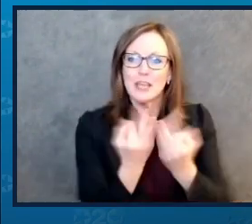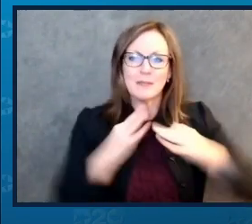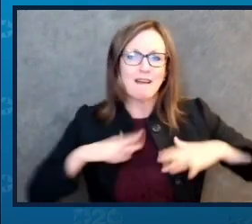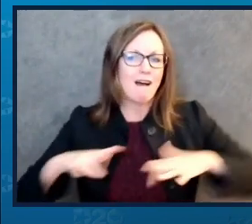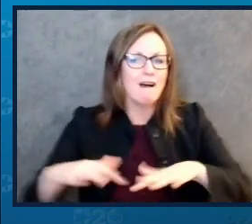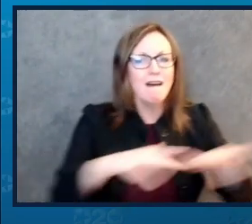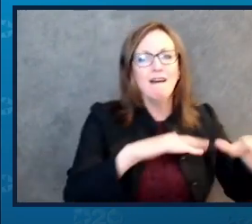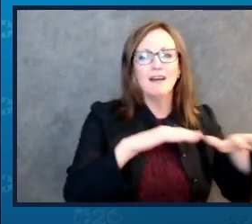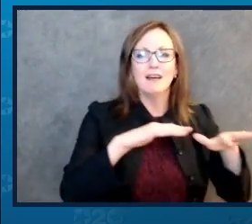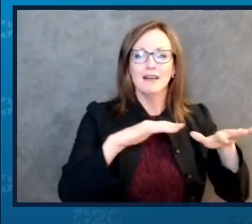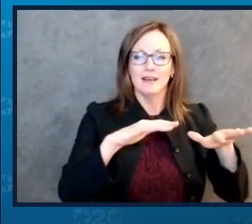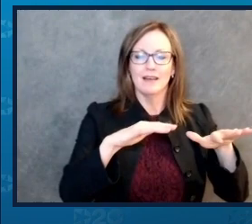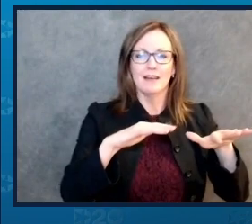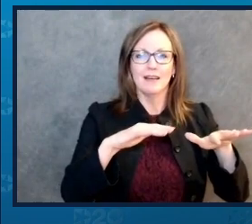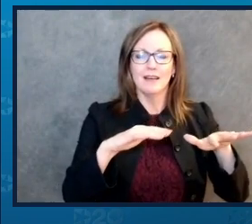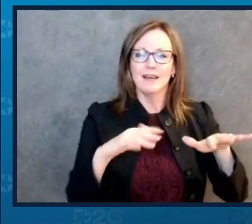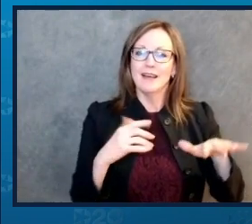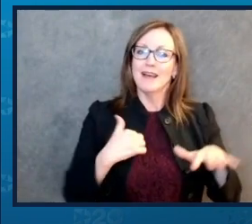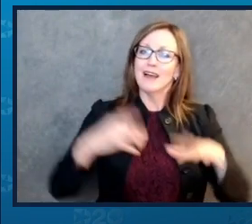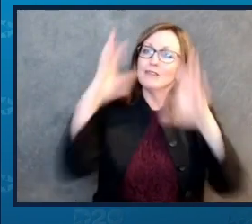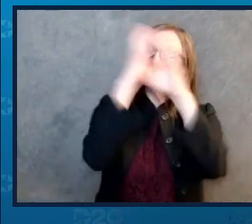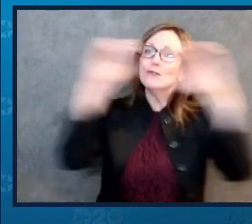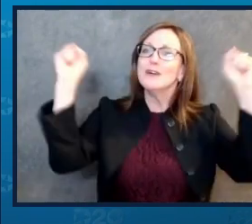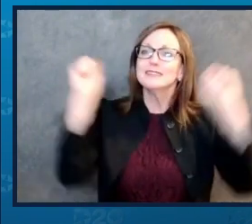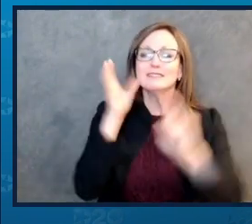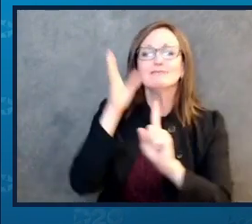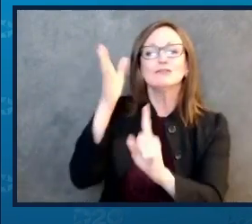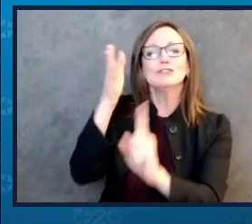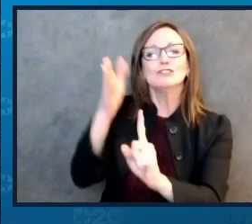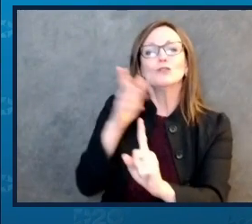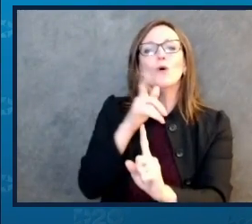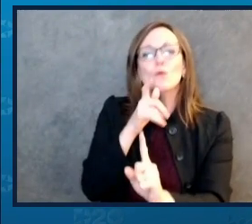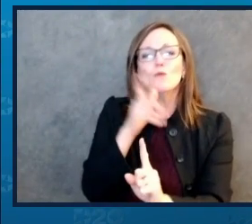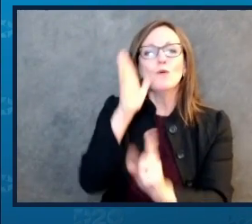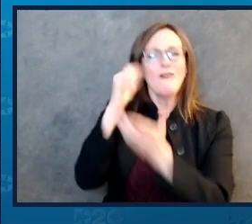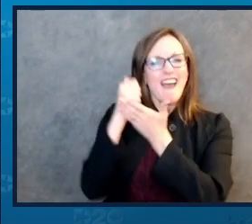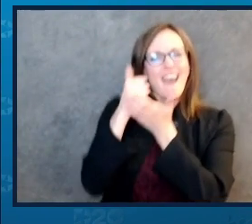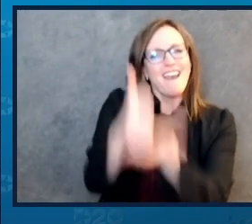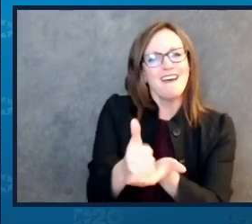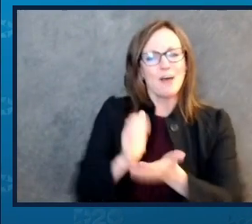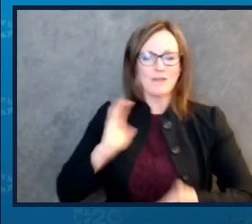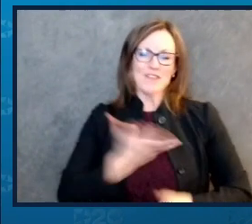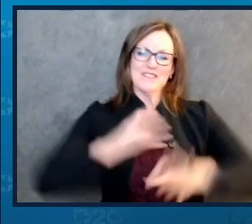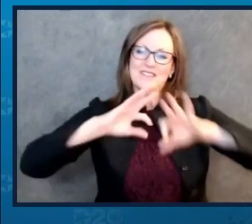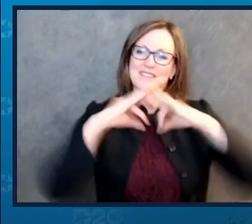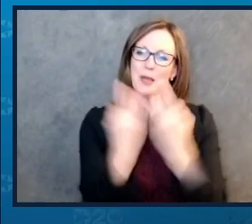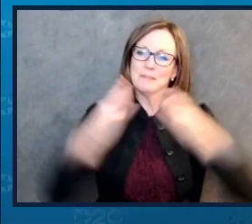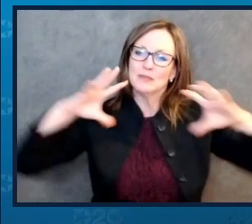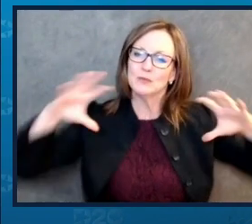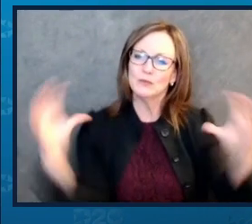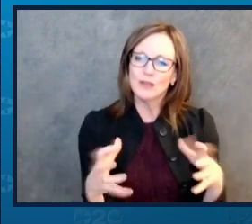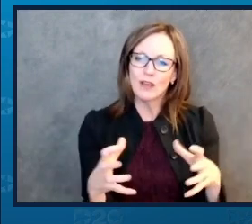THEM APART.